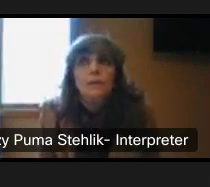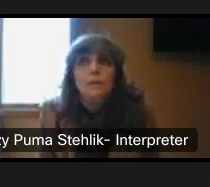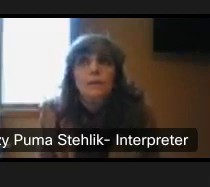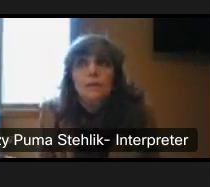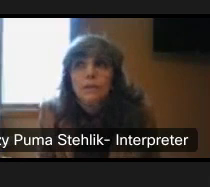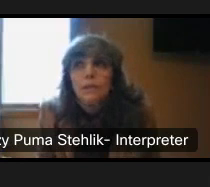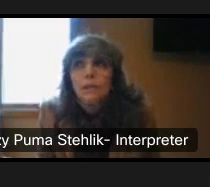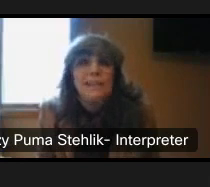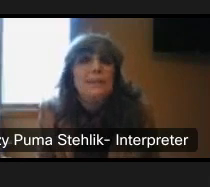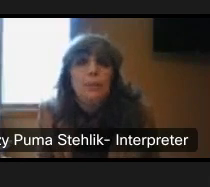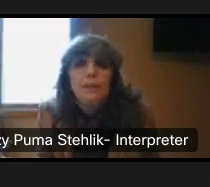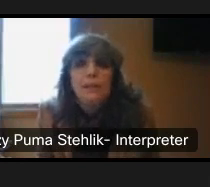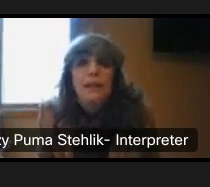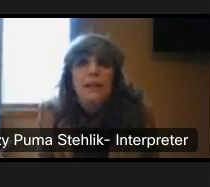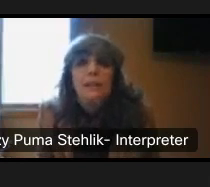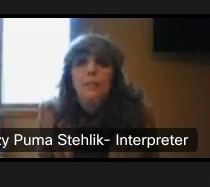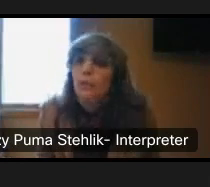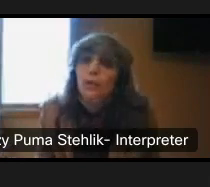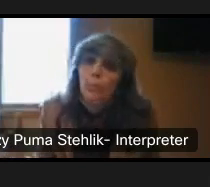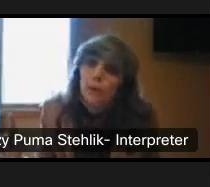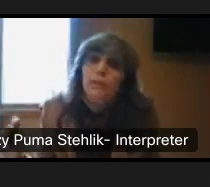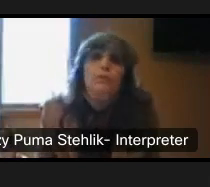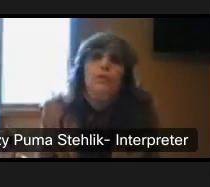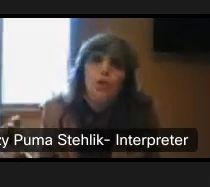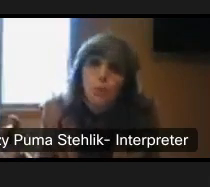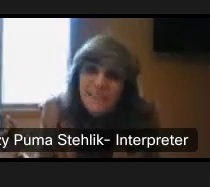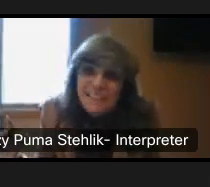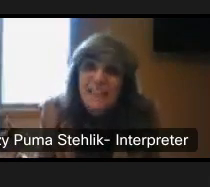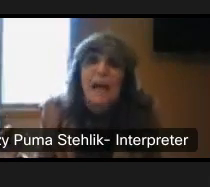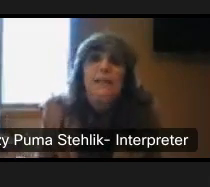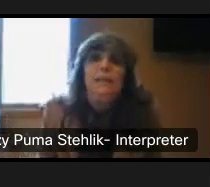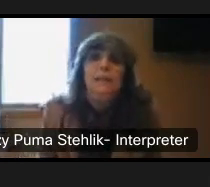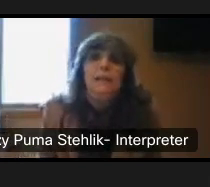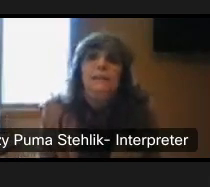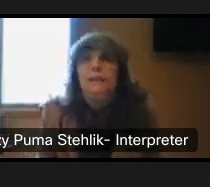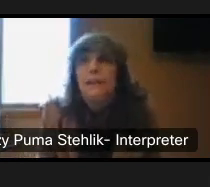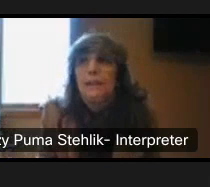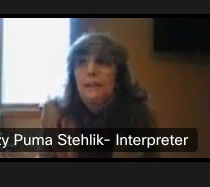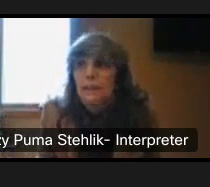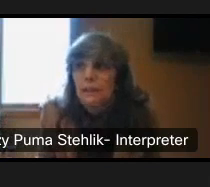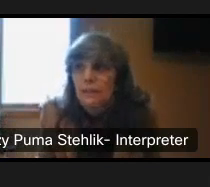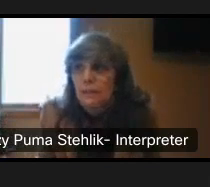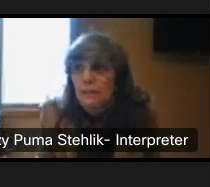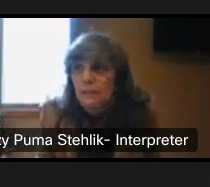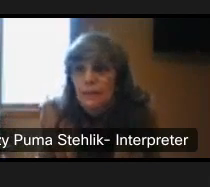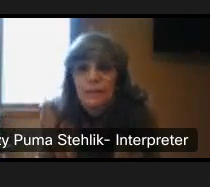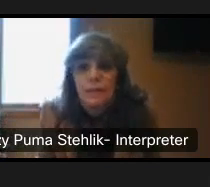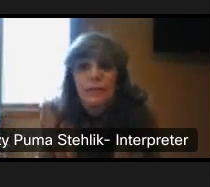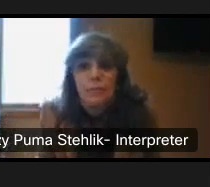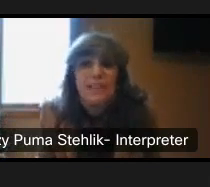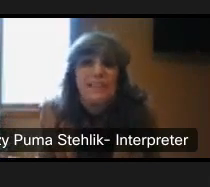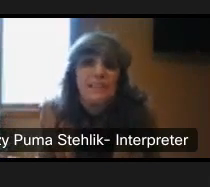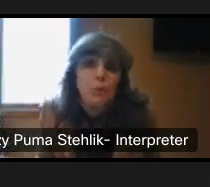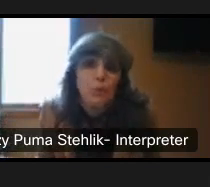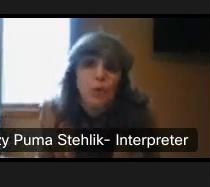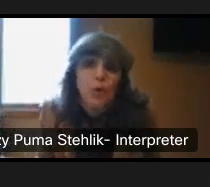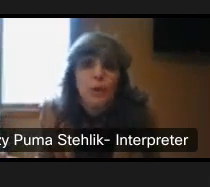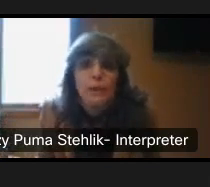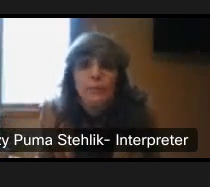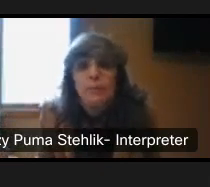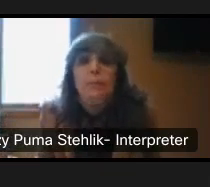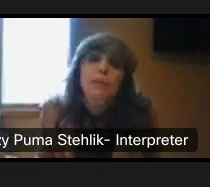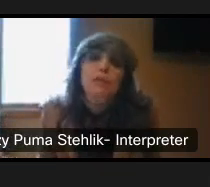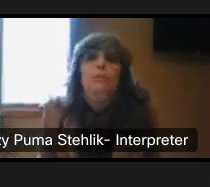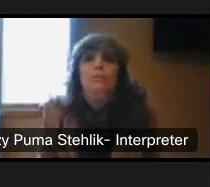See, it's a pretty guy. Well, not well, for me, I didn't say I don't meet and I say window when in peace.